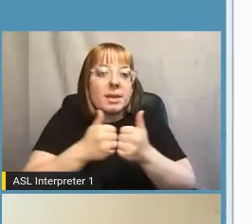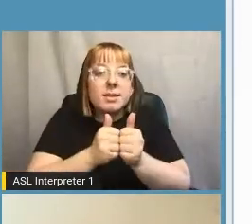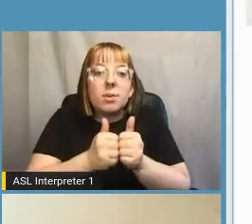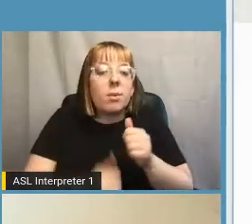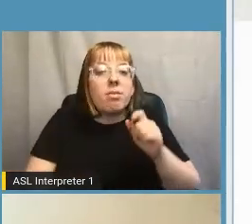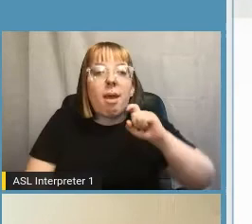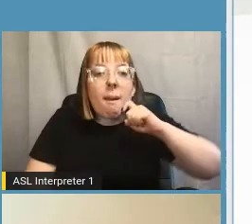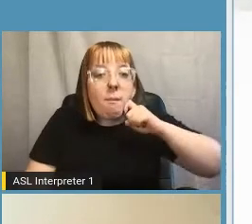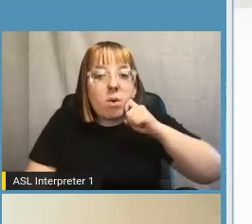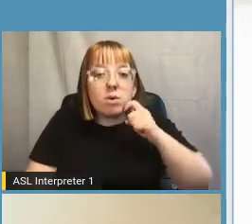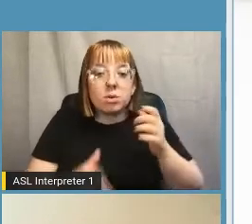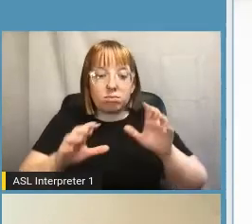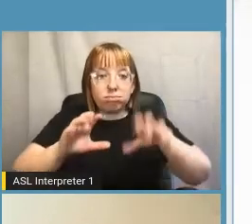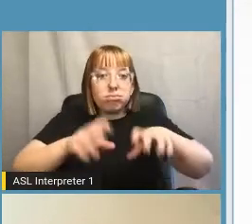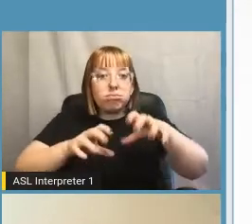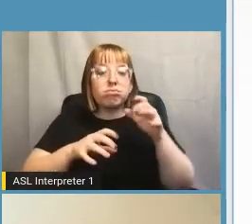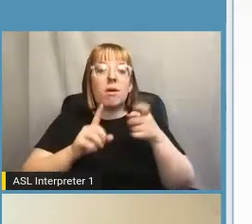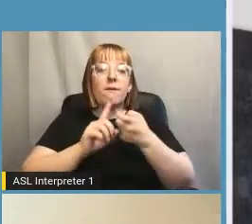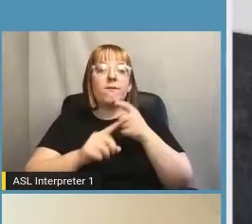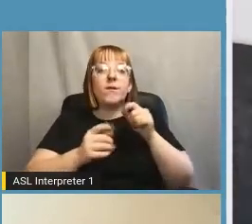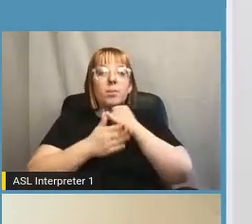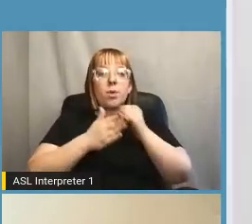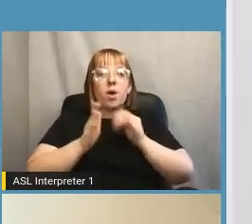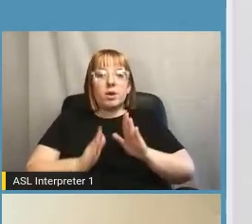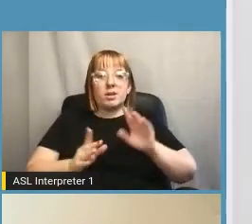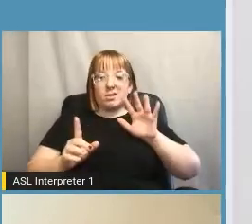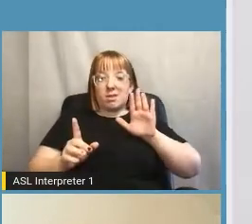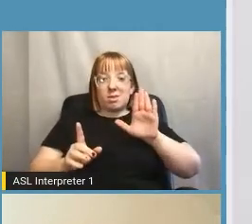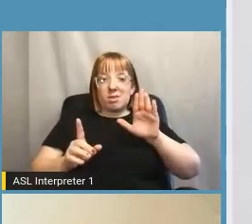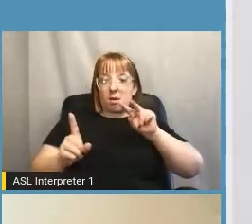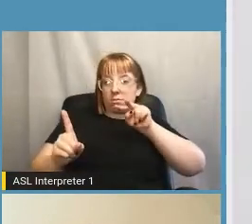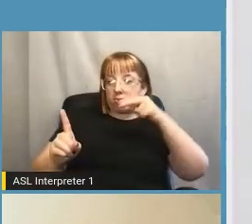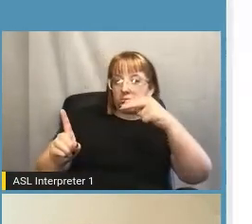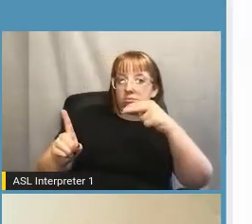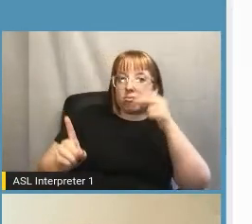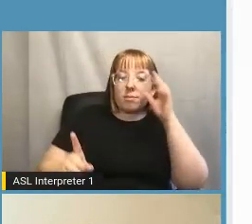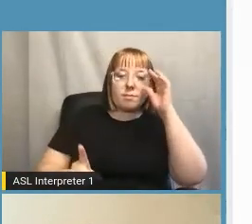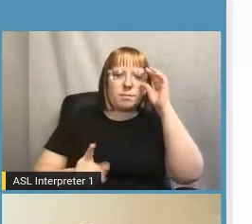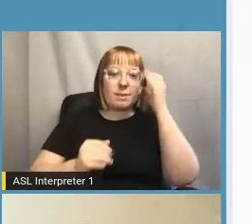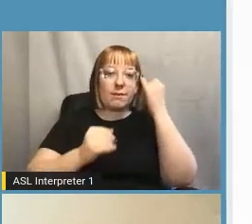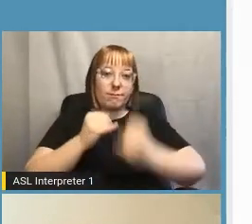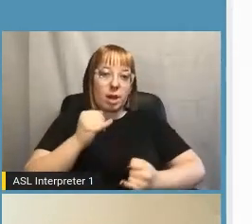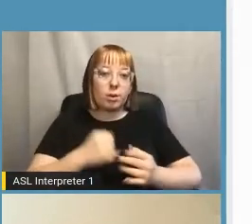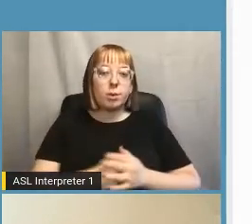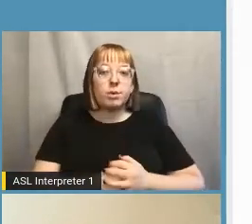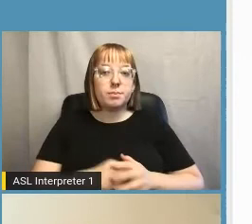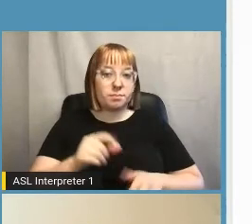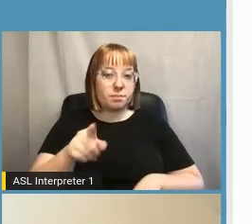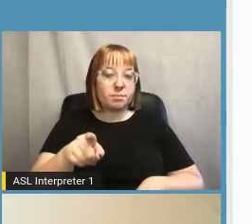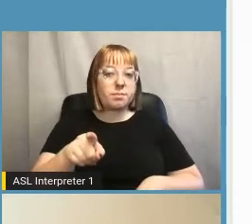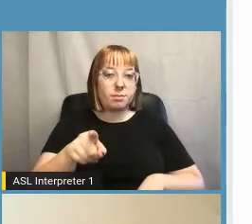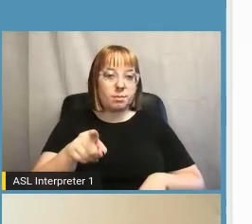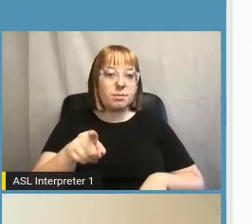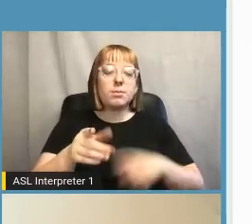but you know from the artist's point of view and um this last one notice in the background